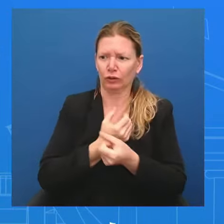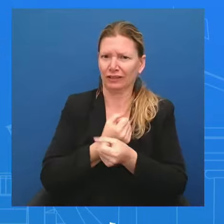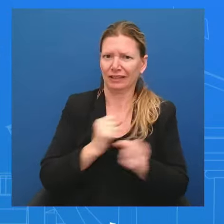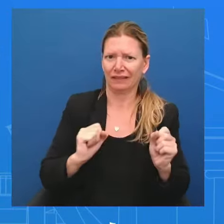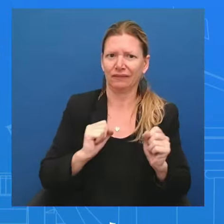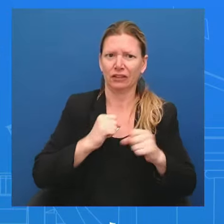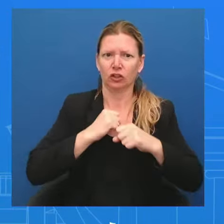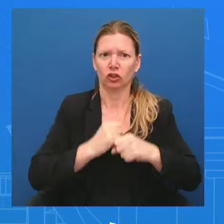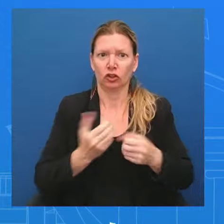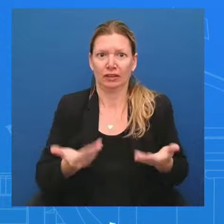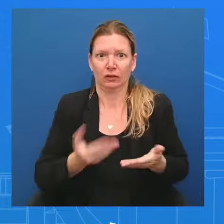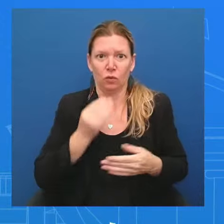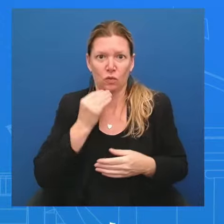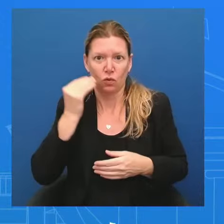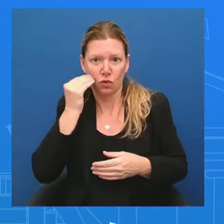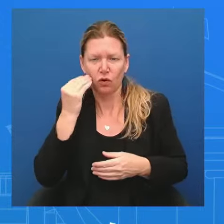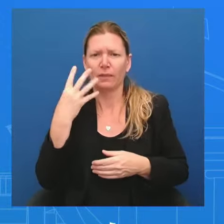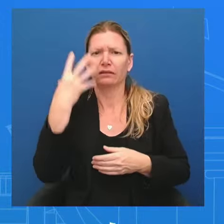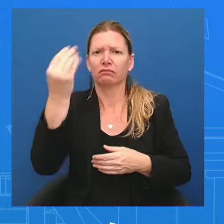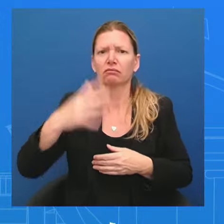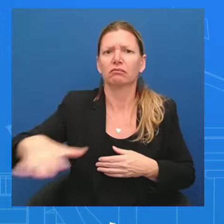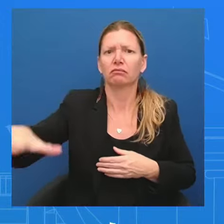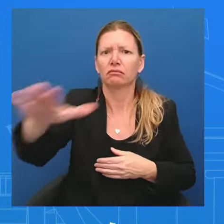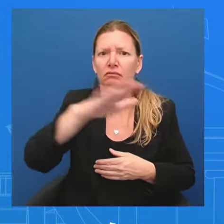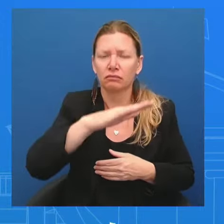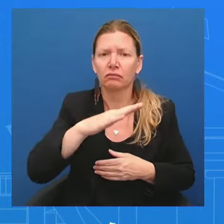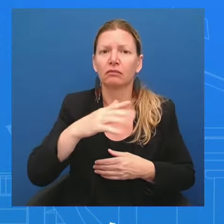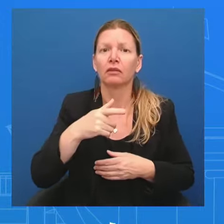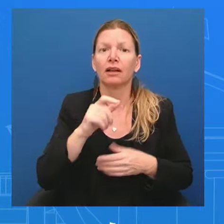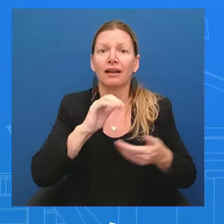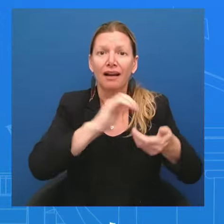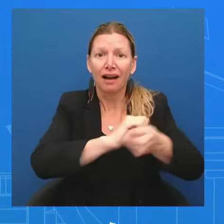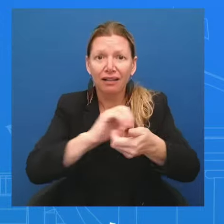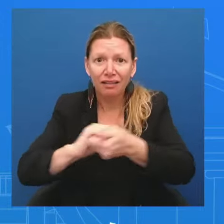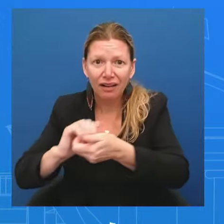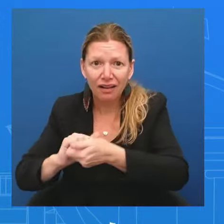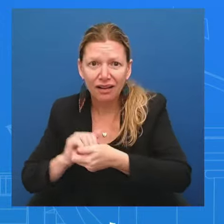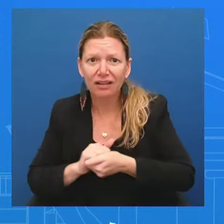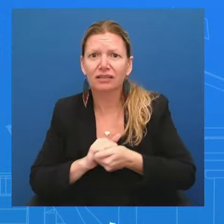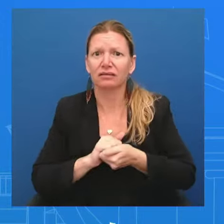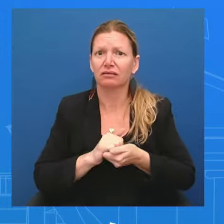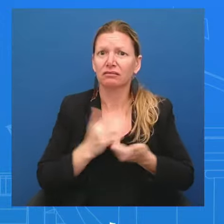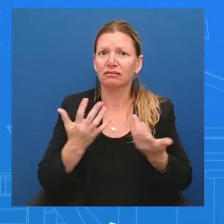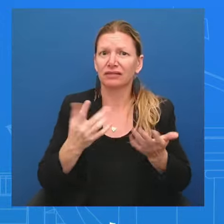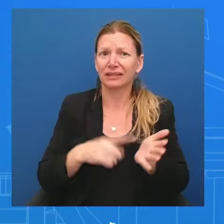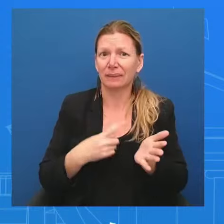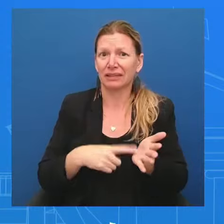Sometimes what's in the best interest of your alliance and your partnership is to be candid, forthright,